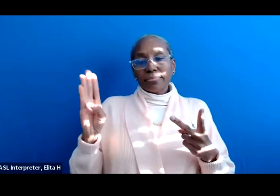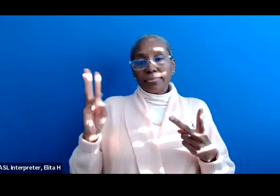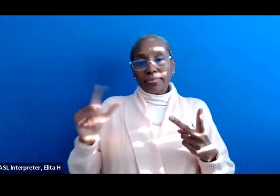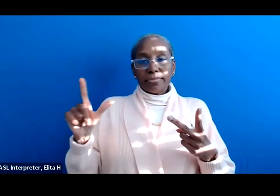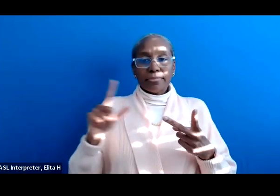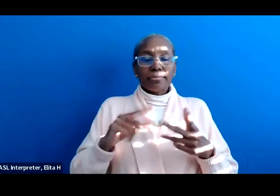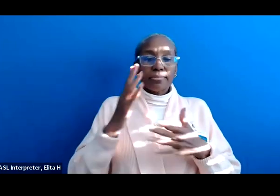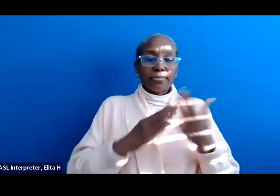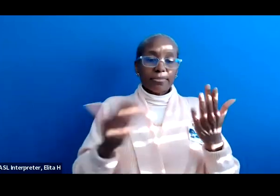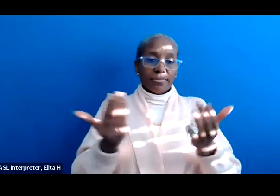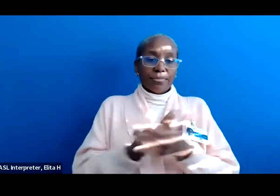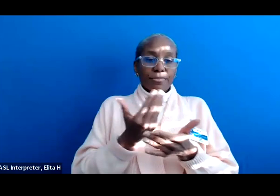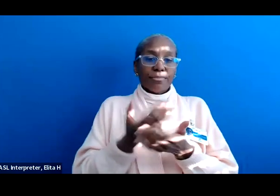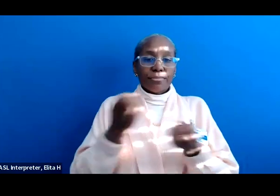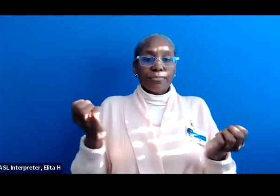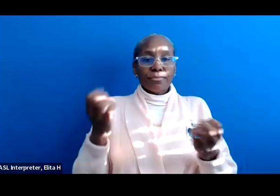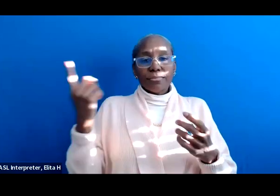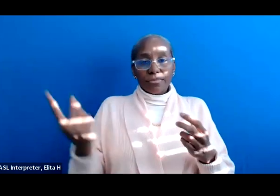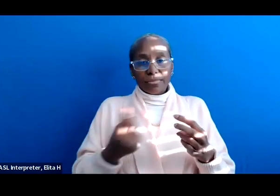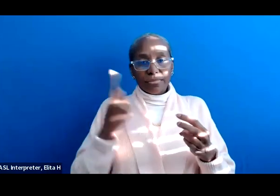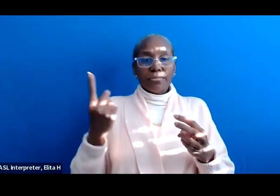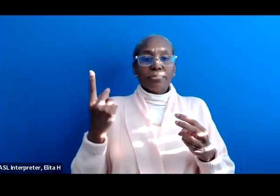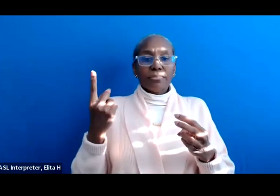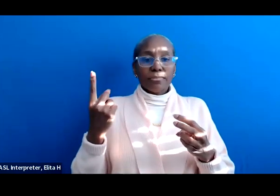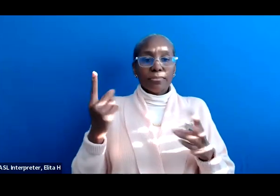some of the newer equipment. It's such a challenge.